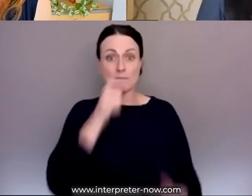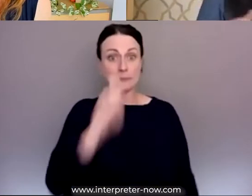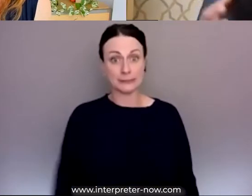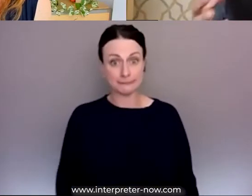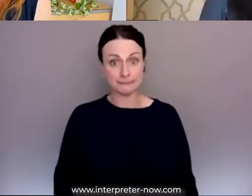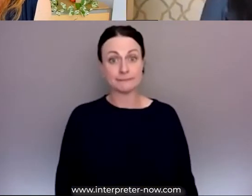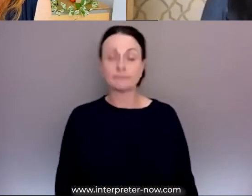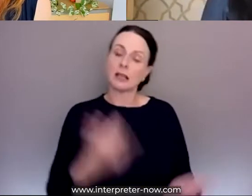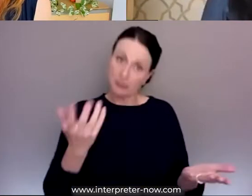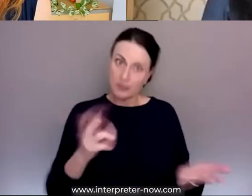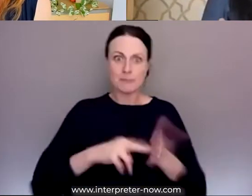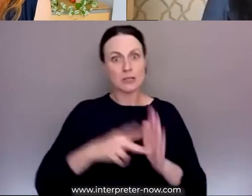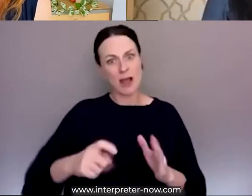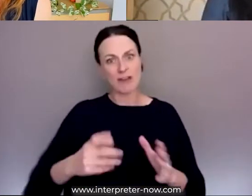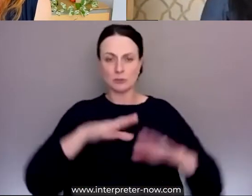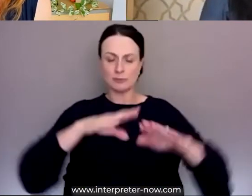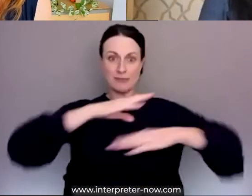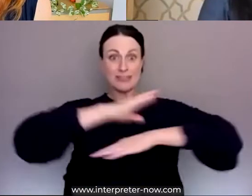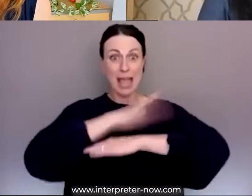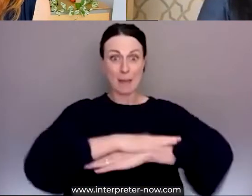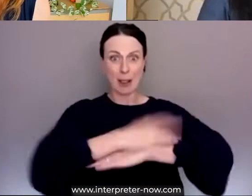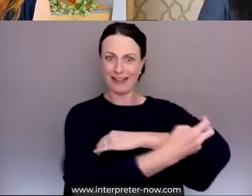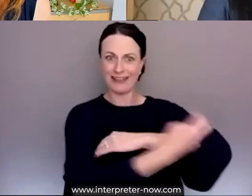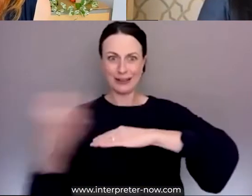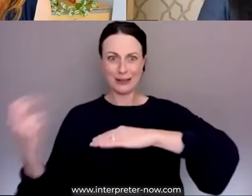Well then, you have to build an inclusive table from the start.